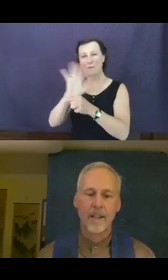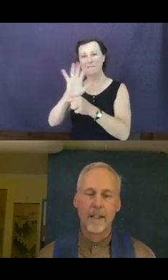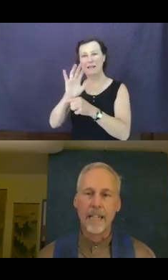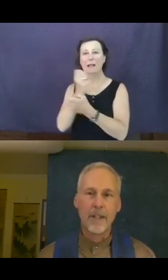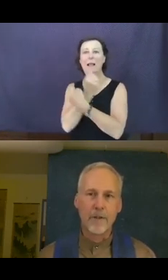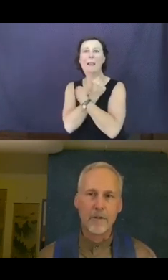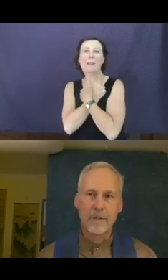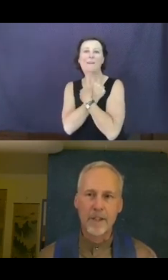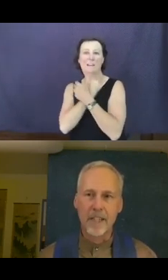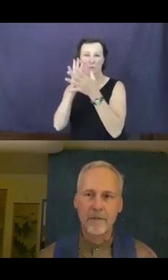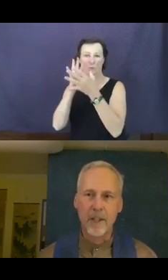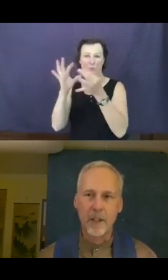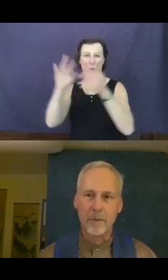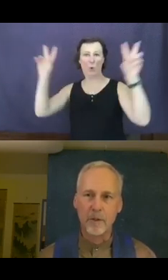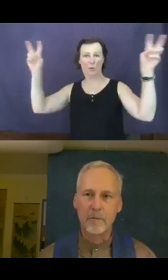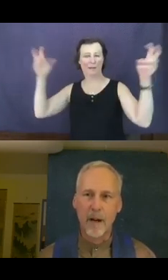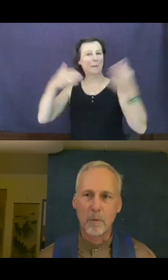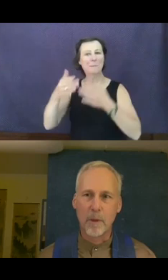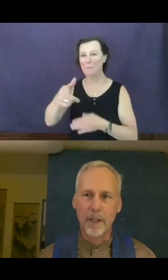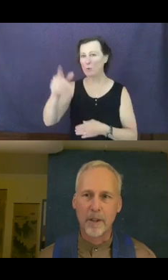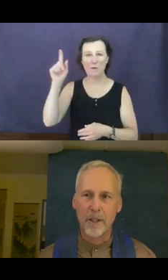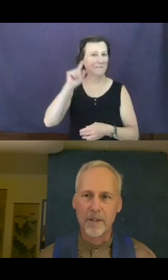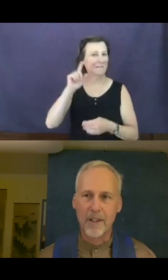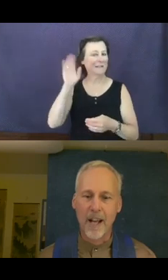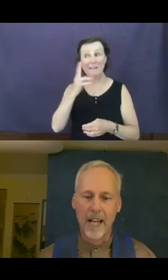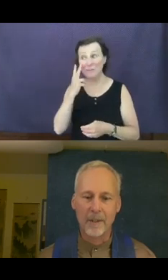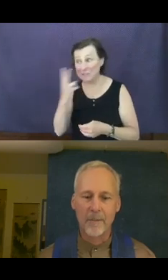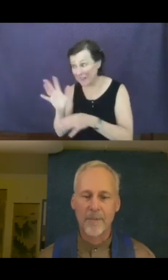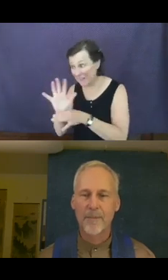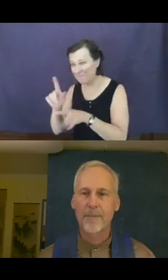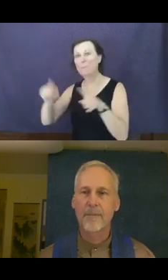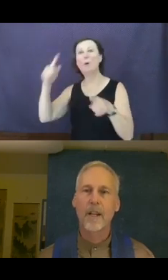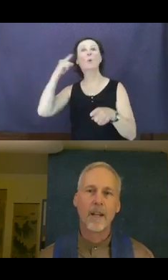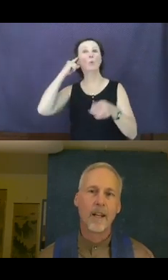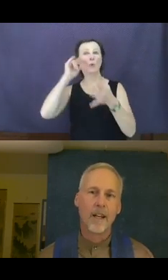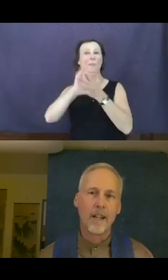Even if you've never seen the film you've probably heard this line,